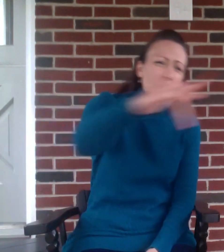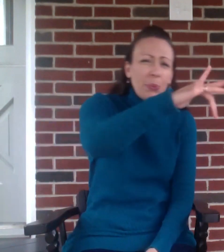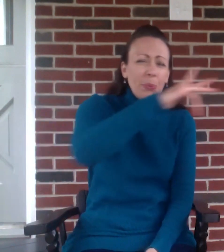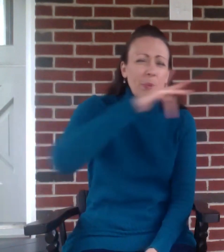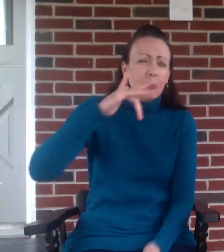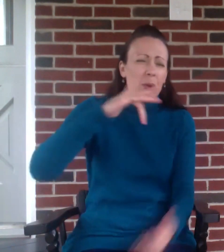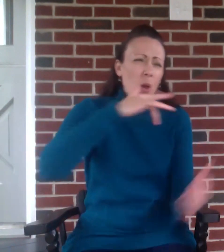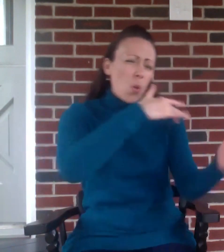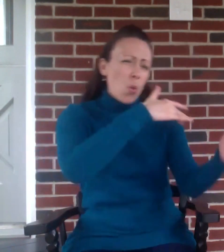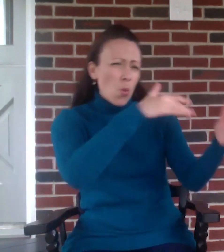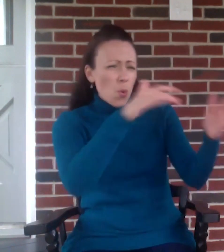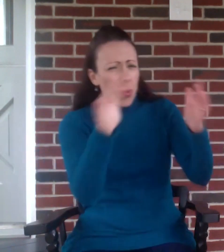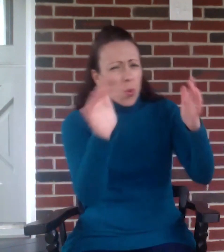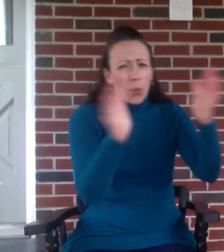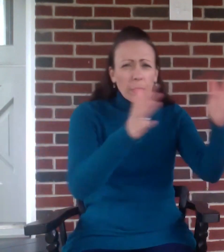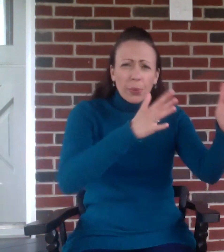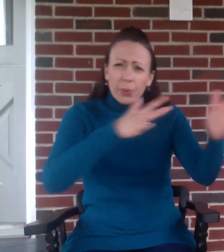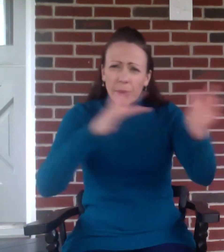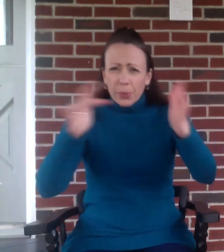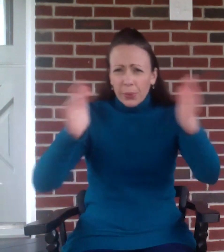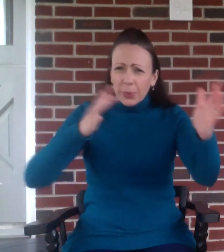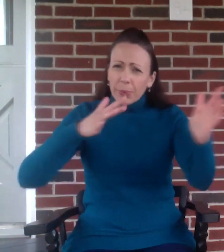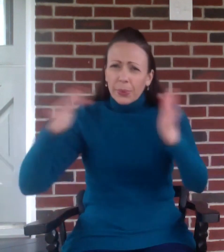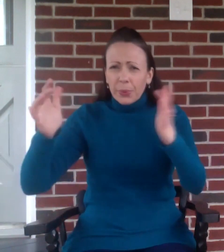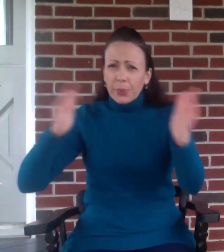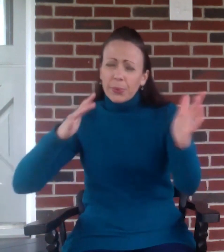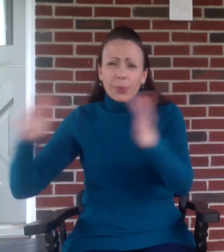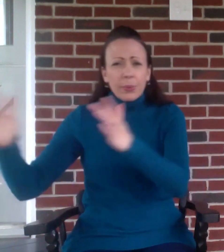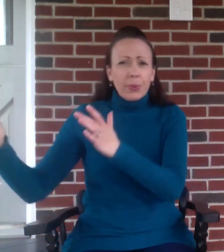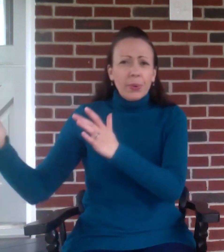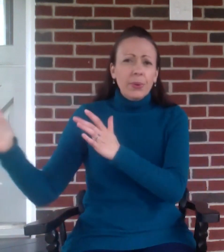Near nowhere and close to forgotten.